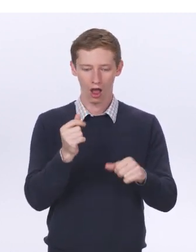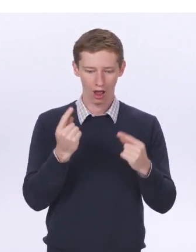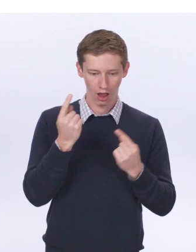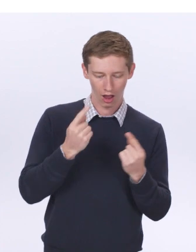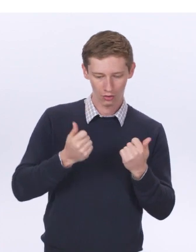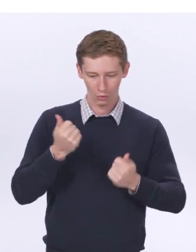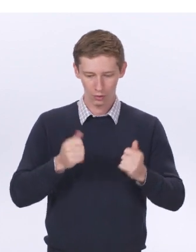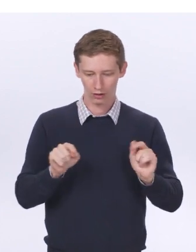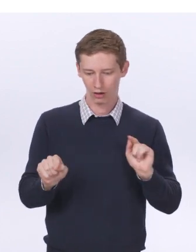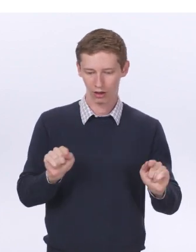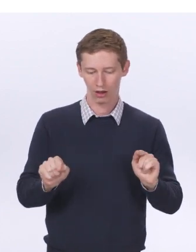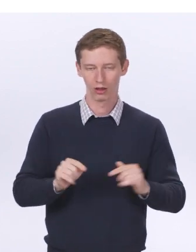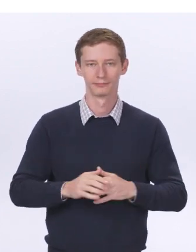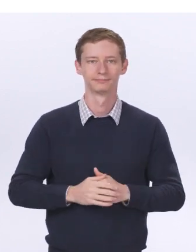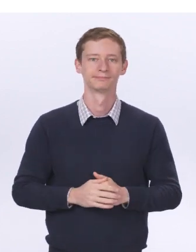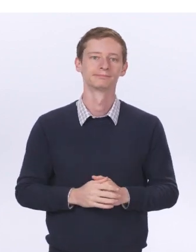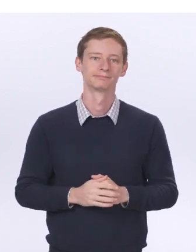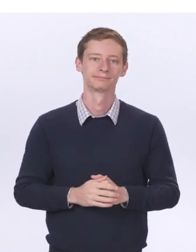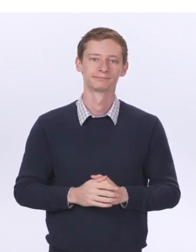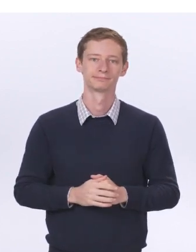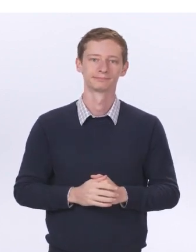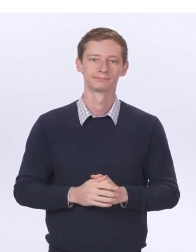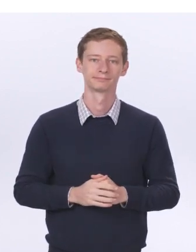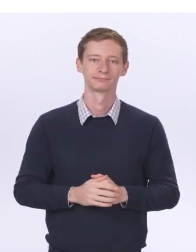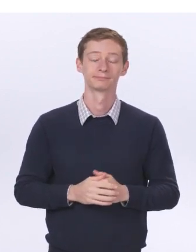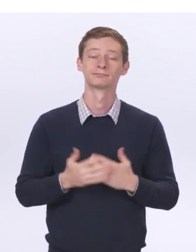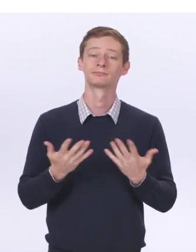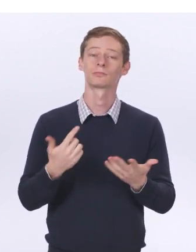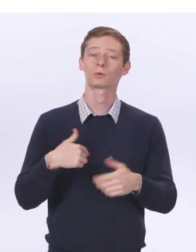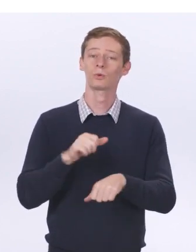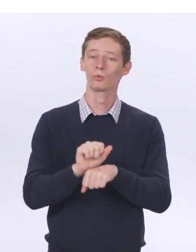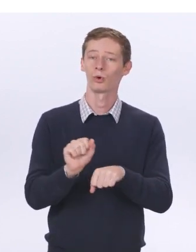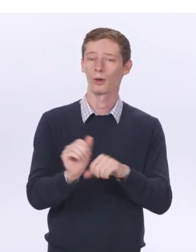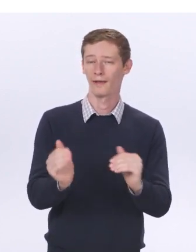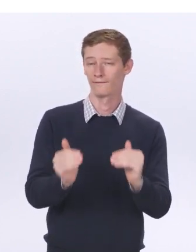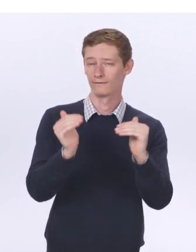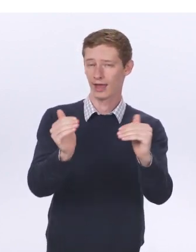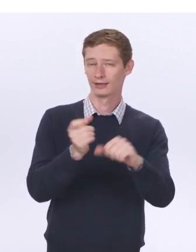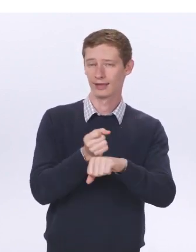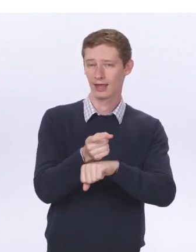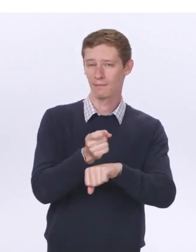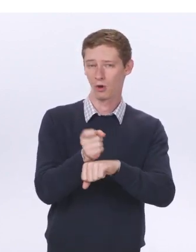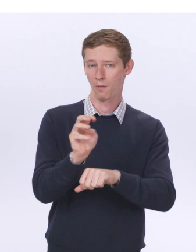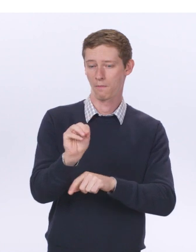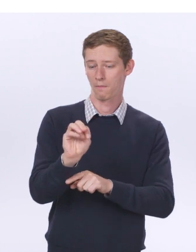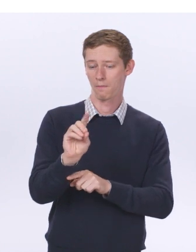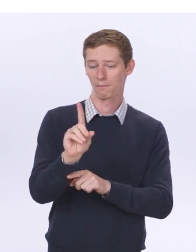We’re working on advanced input modes that allow developers to combine the powers of controllers and hands.